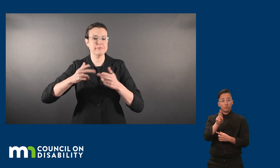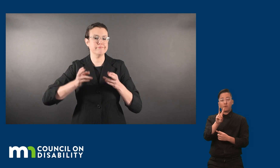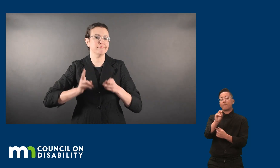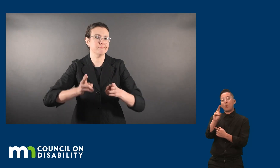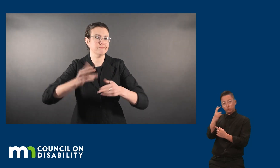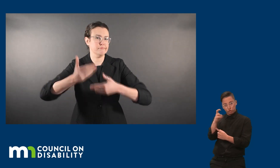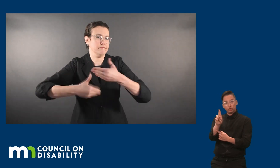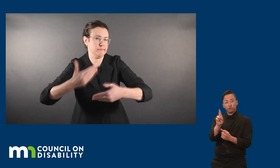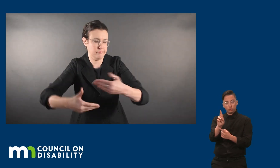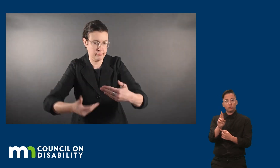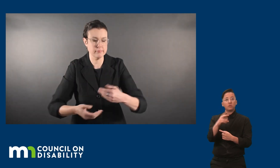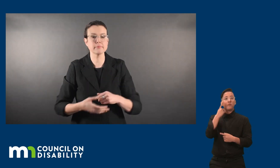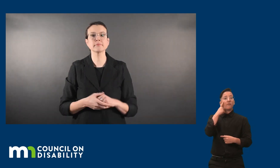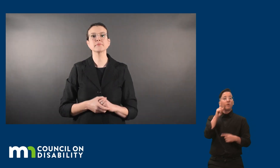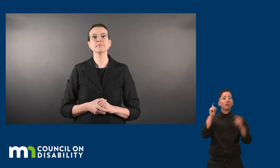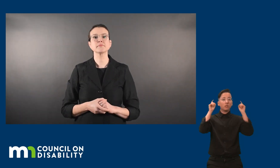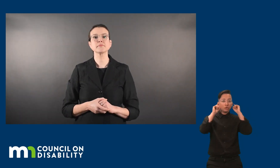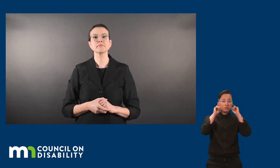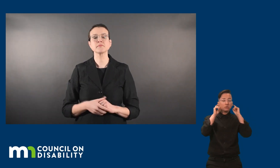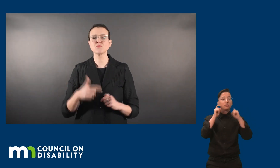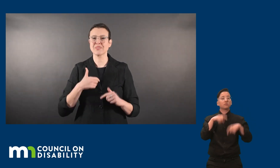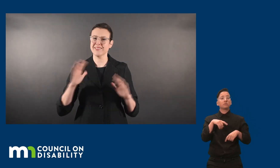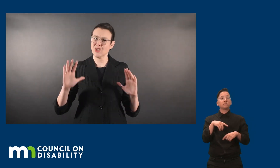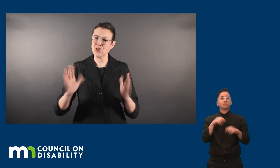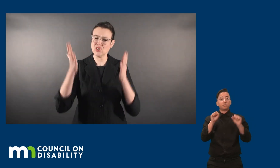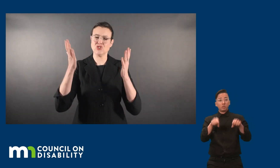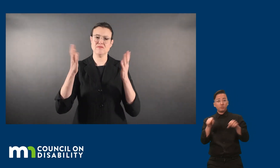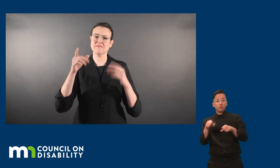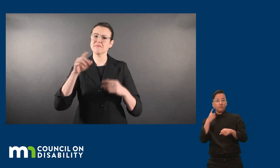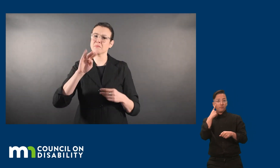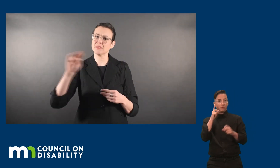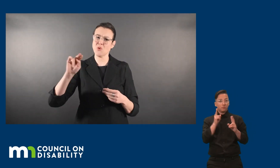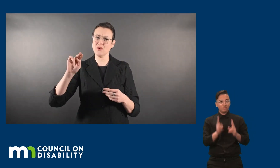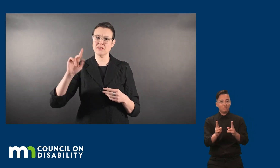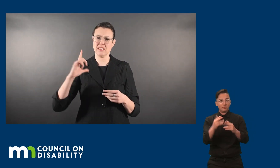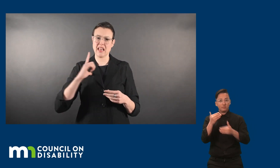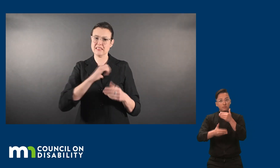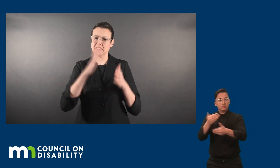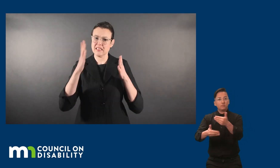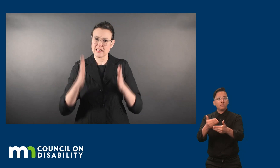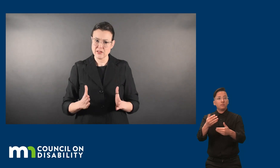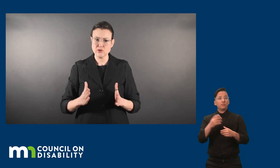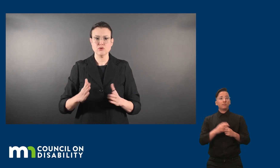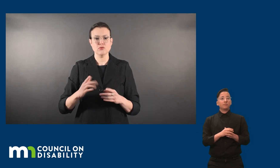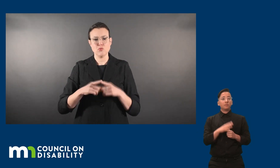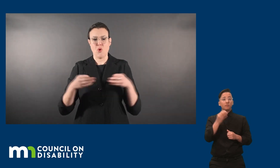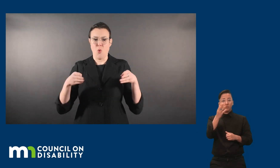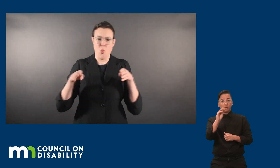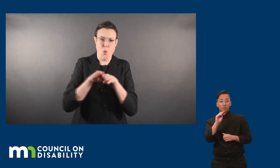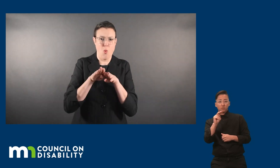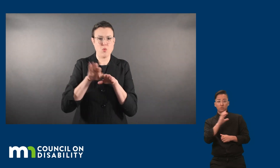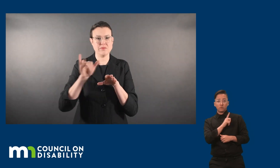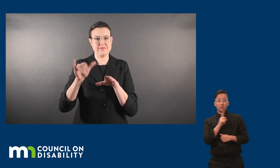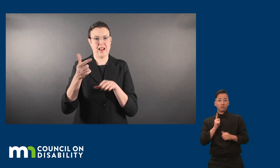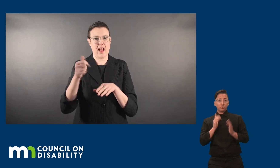to expedite the process. We urge Minnesota's legislators to close the gap